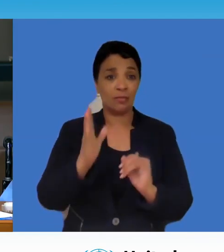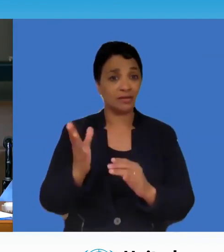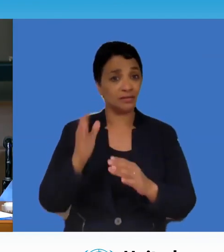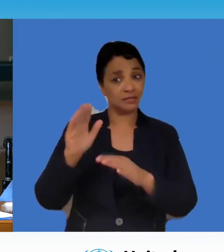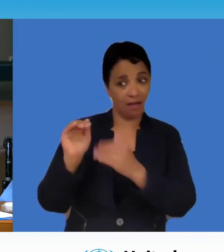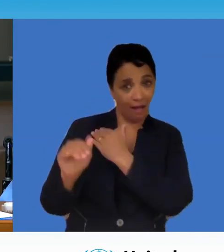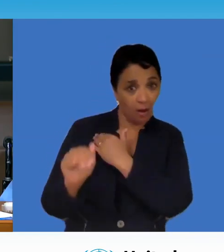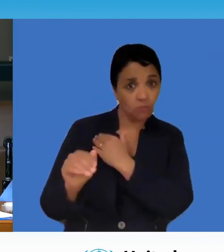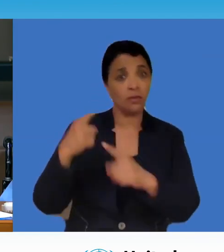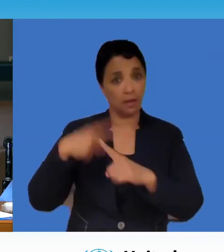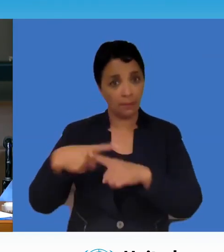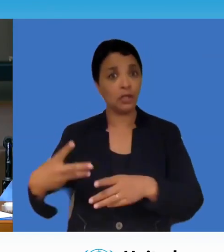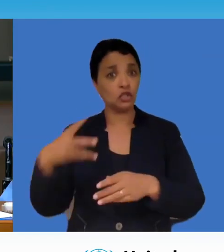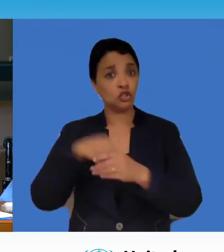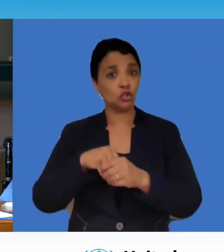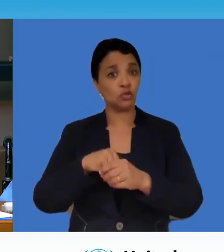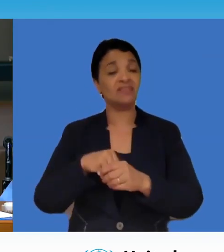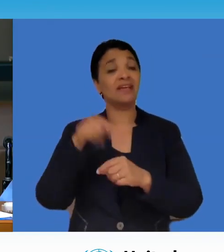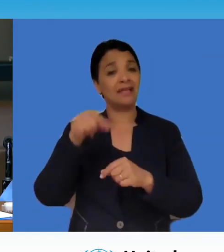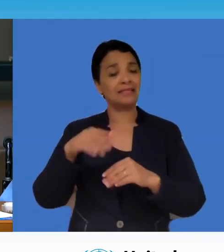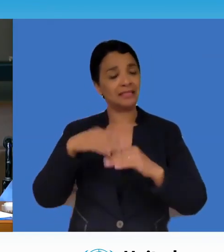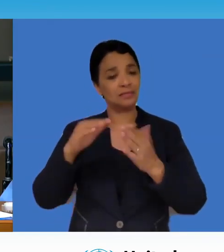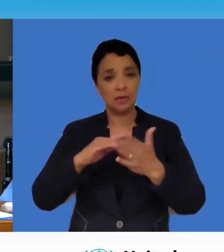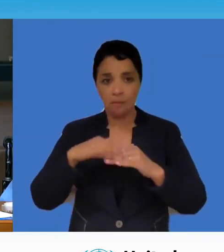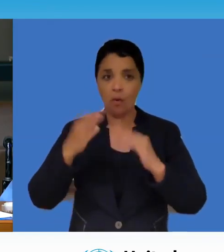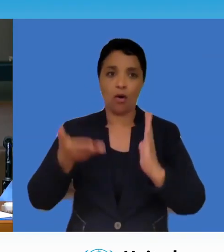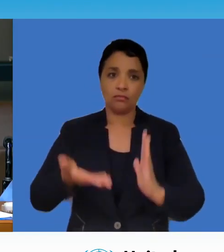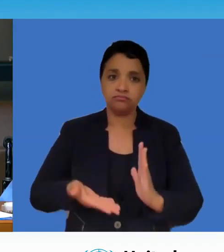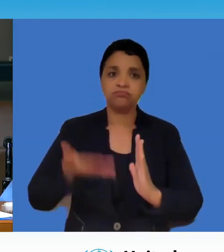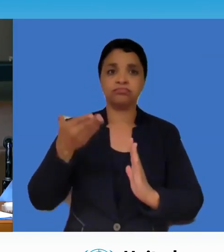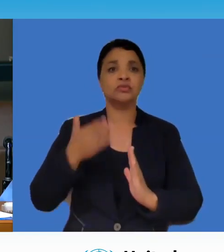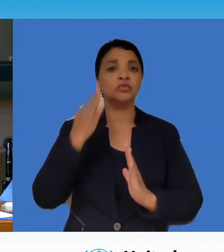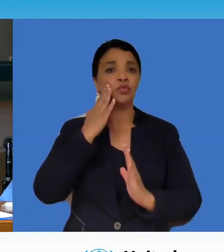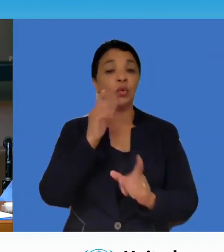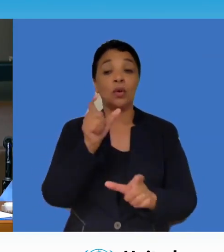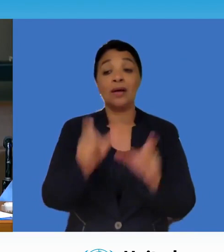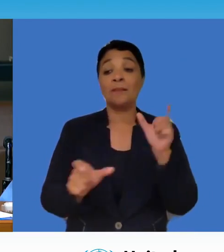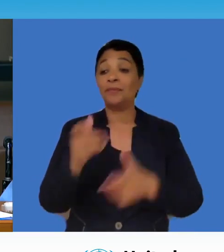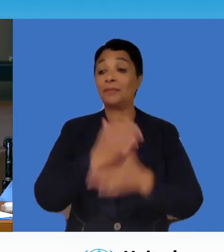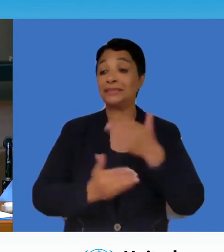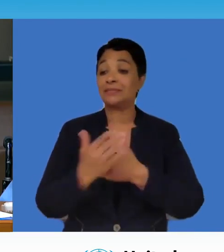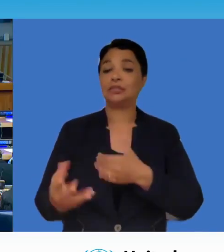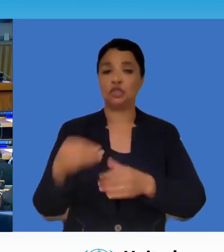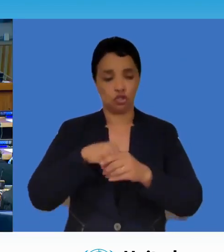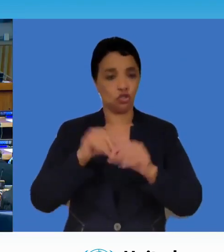inclusive and responsive is one way also of scaling up and accelerating the inclusion of